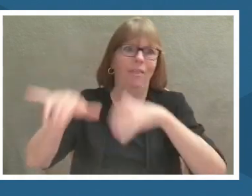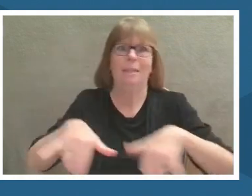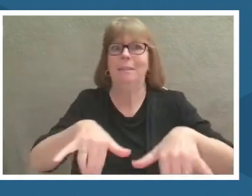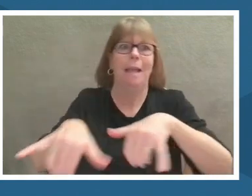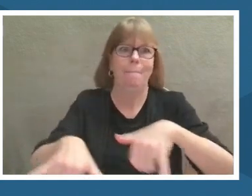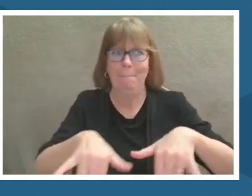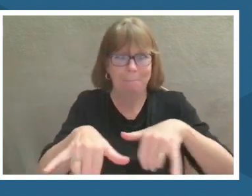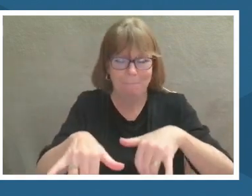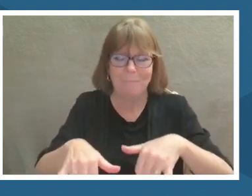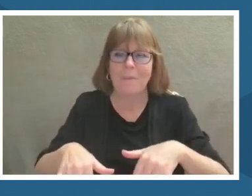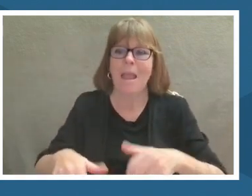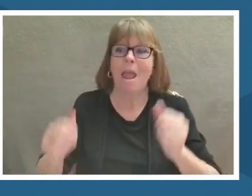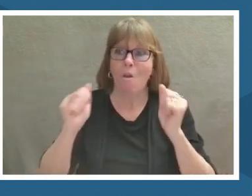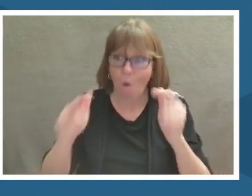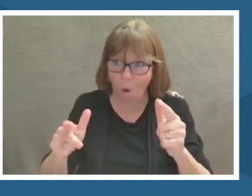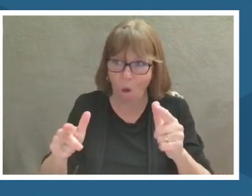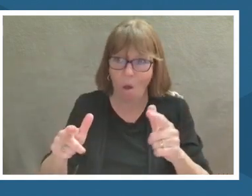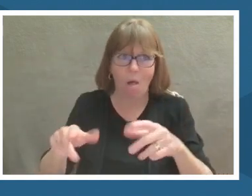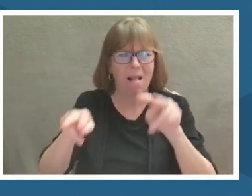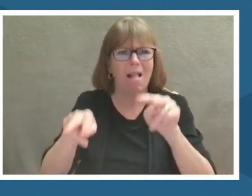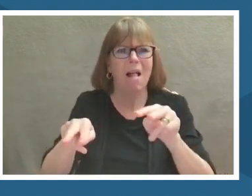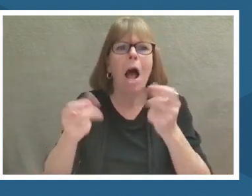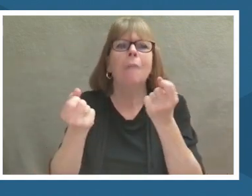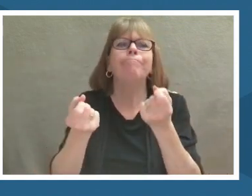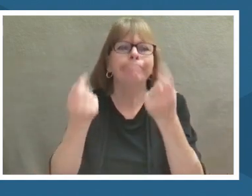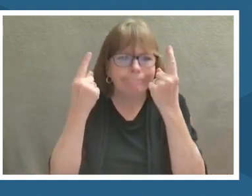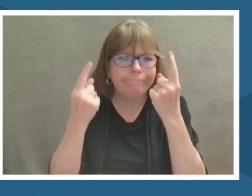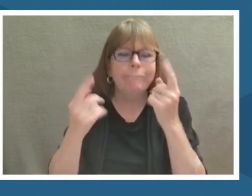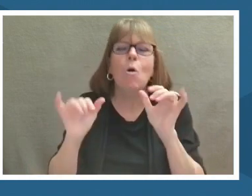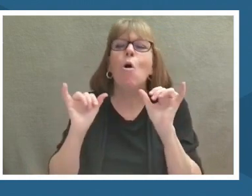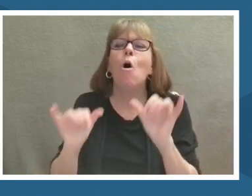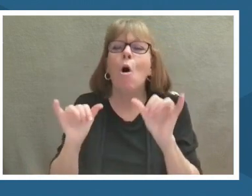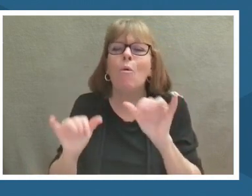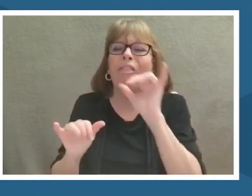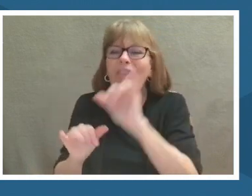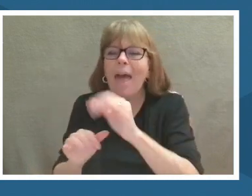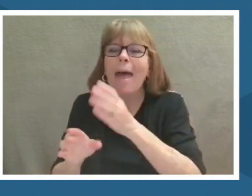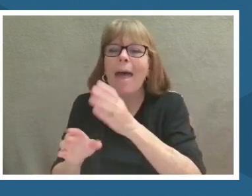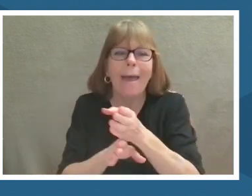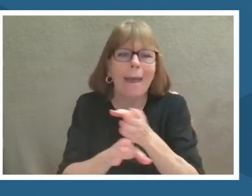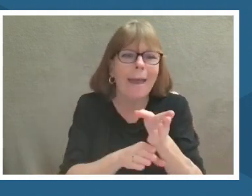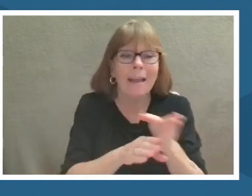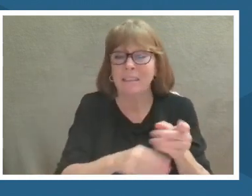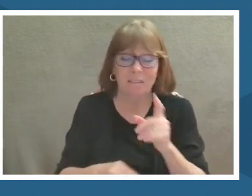as we discern the different types of disciplinaries right because it is